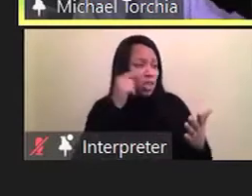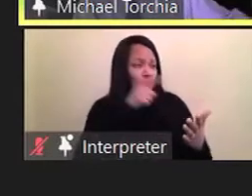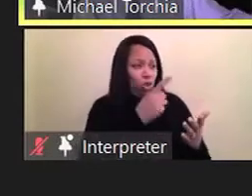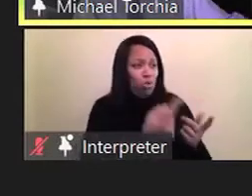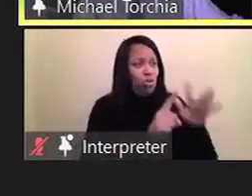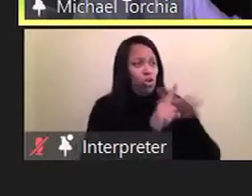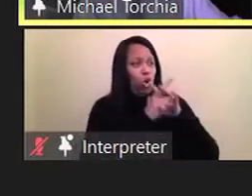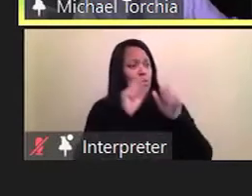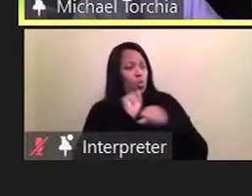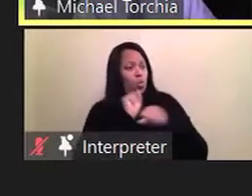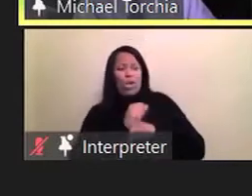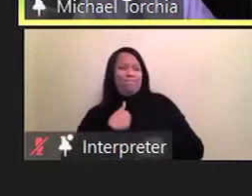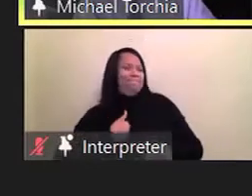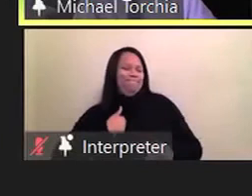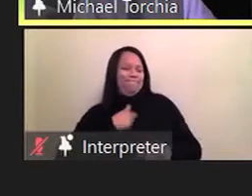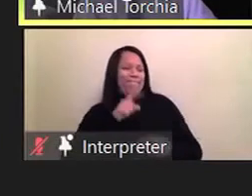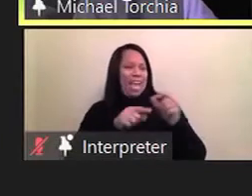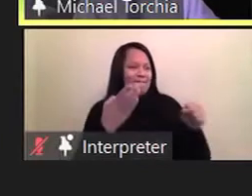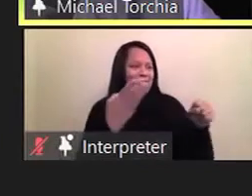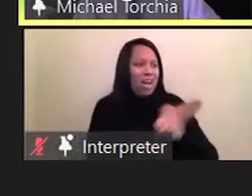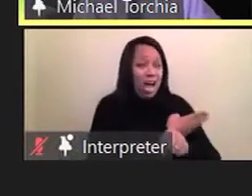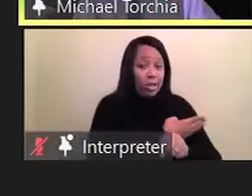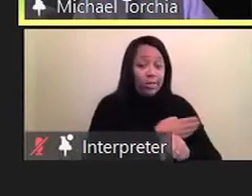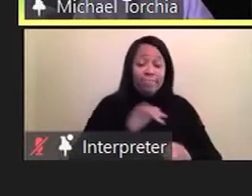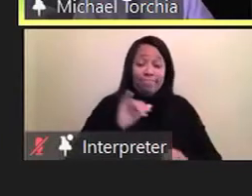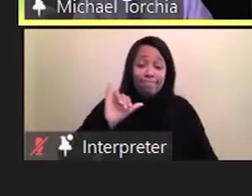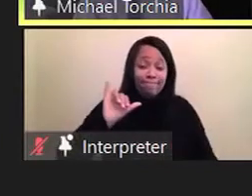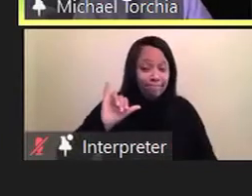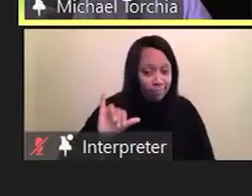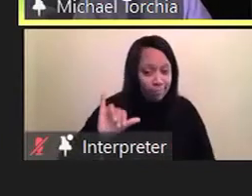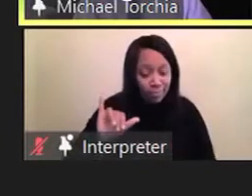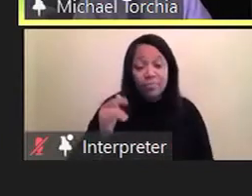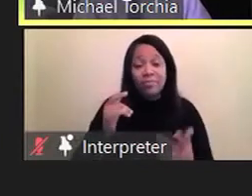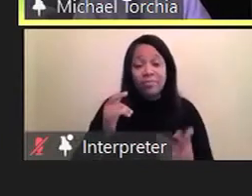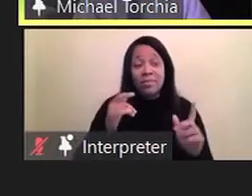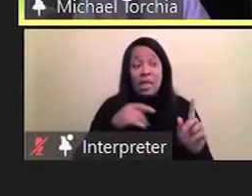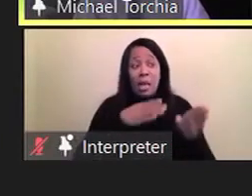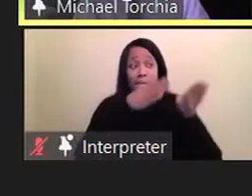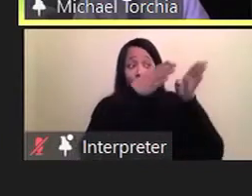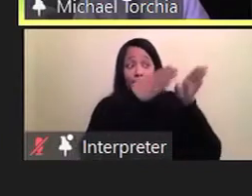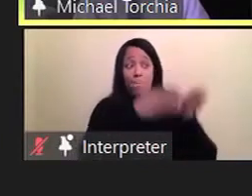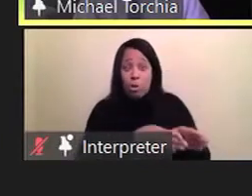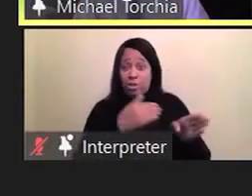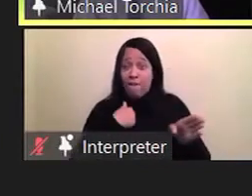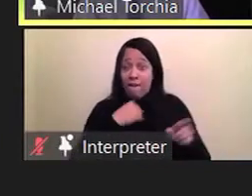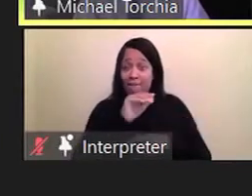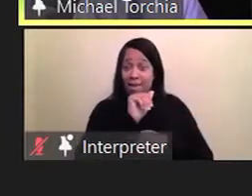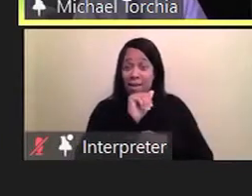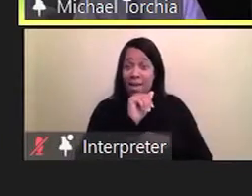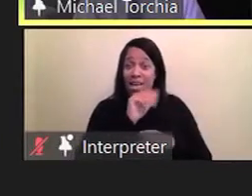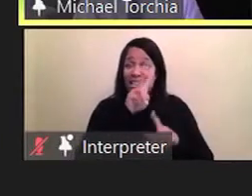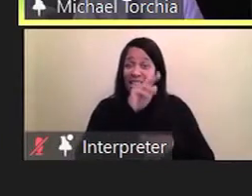You're fired, well, whether or not that person has a disability under the ADA doesn't matter.